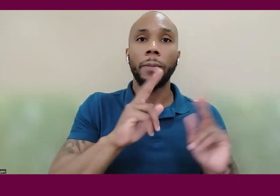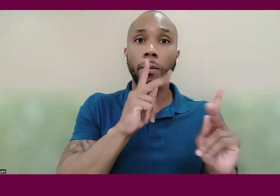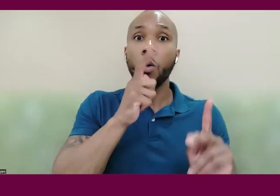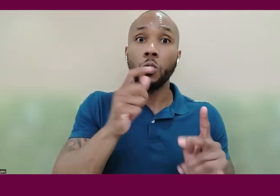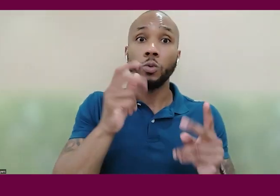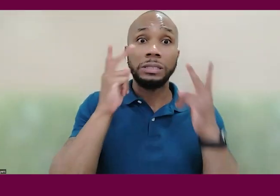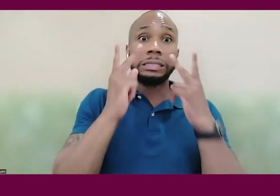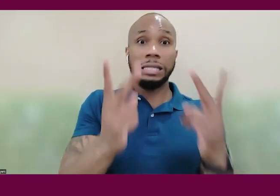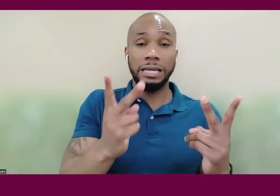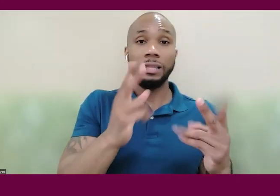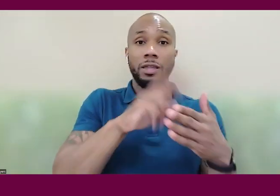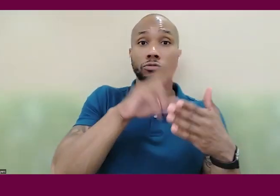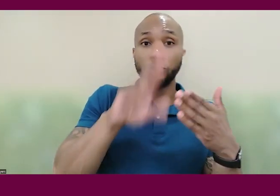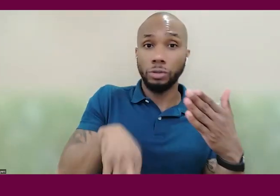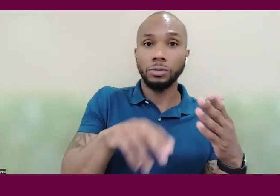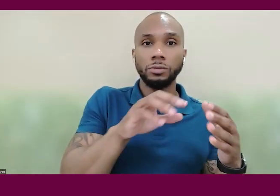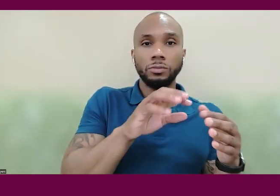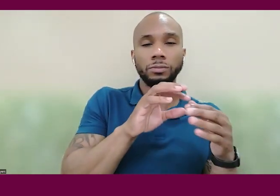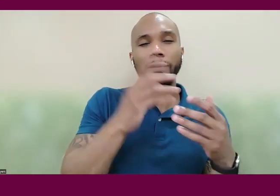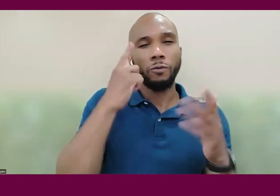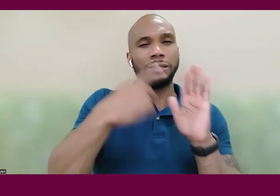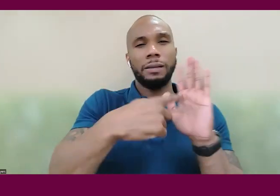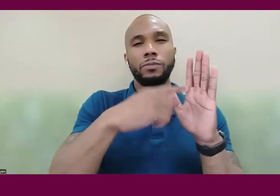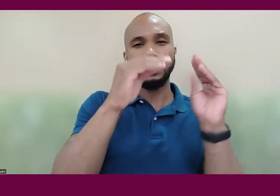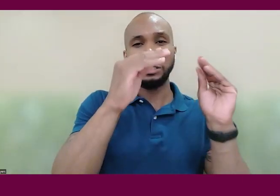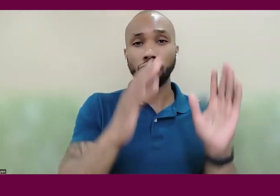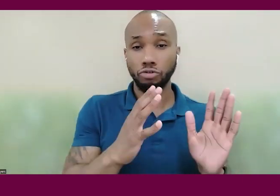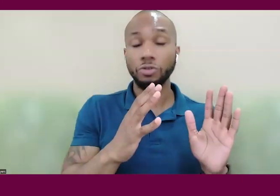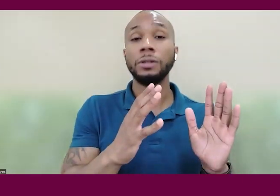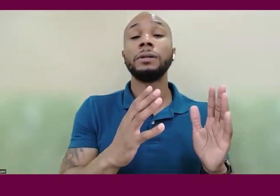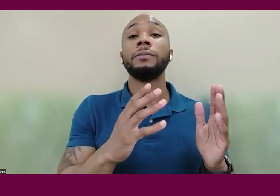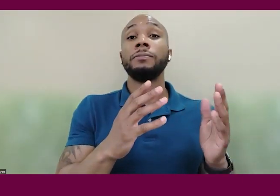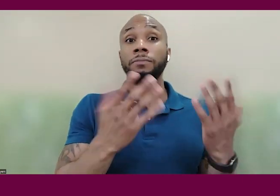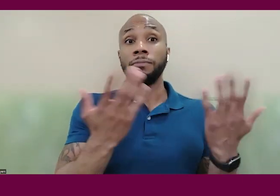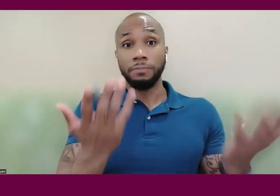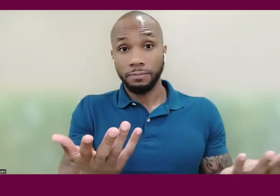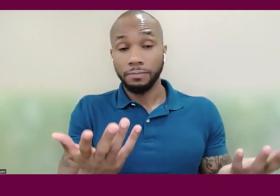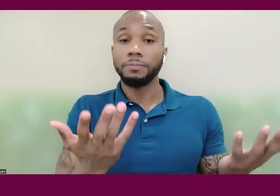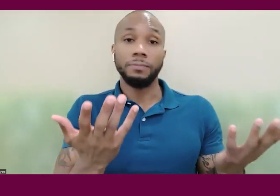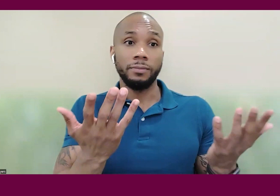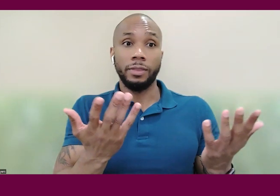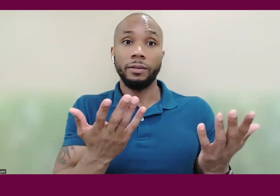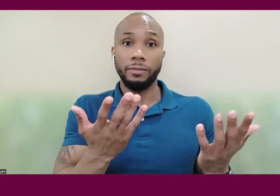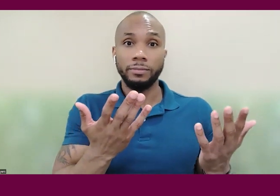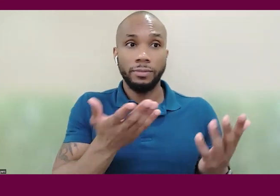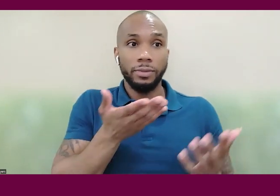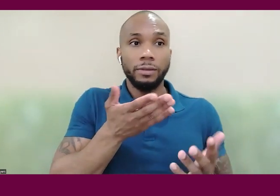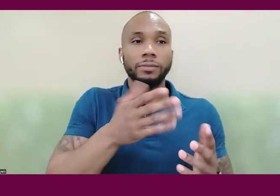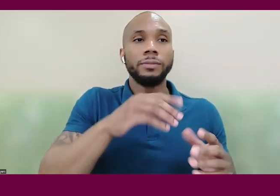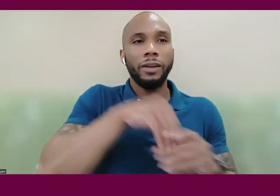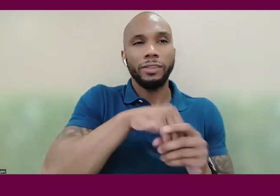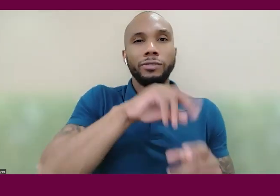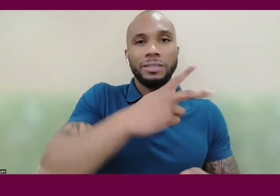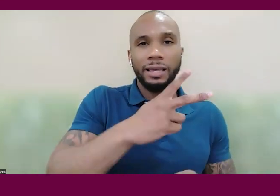who see the effects, in terms of teachers, they're at their second and third jobs now,